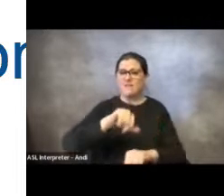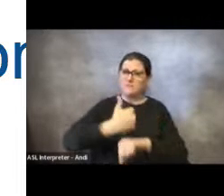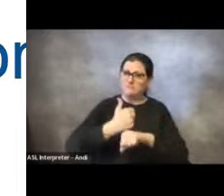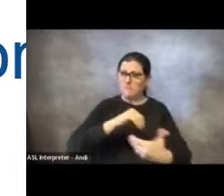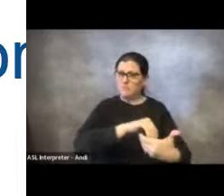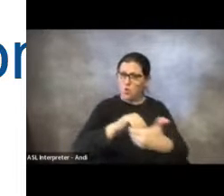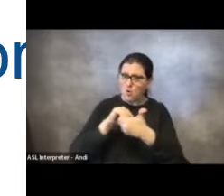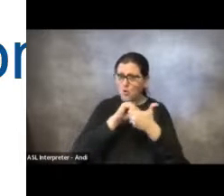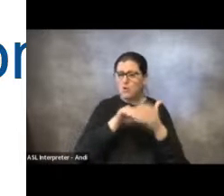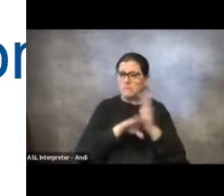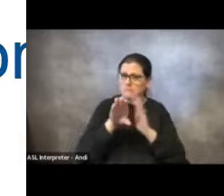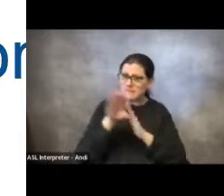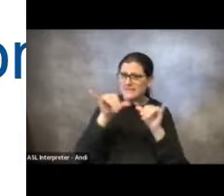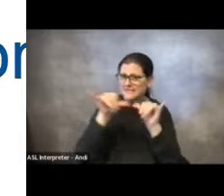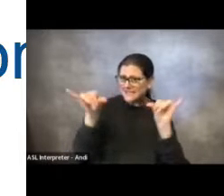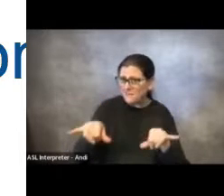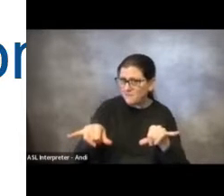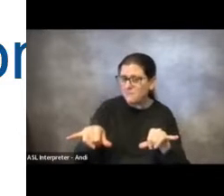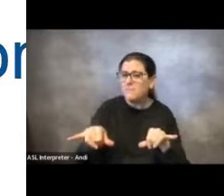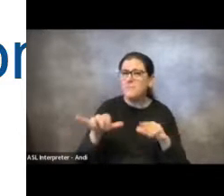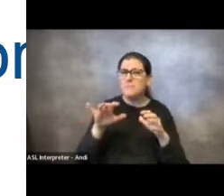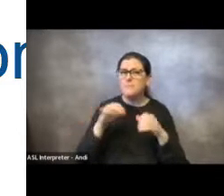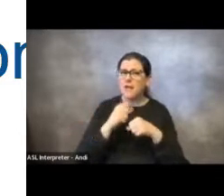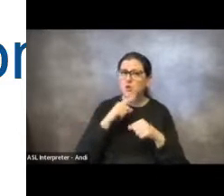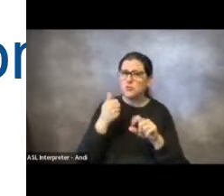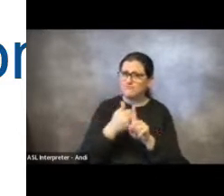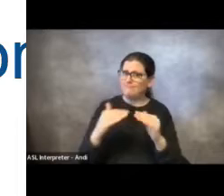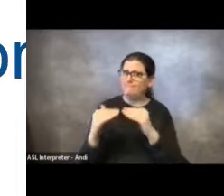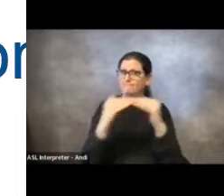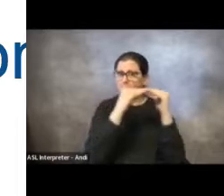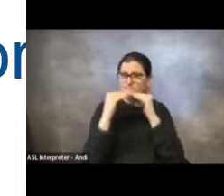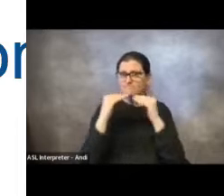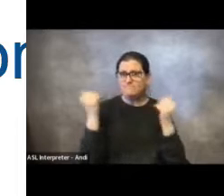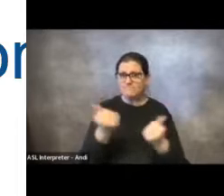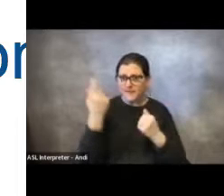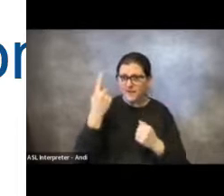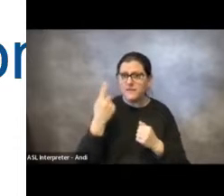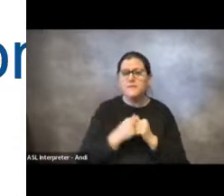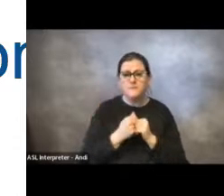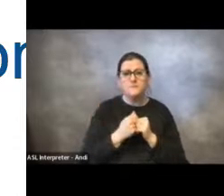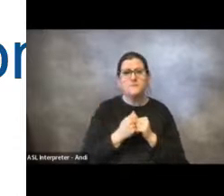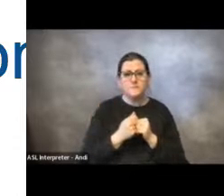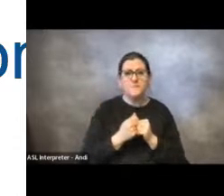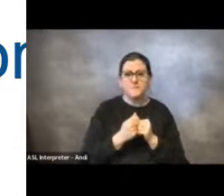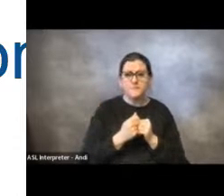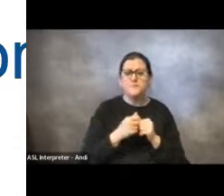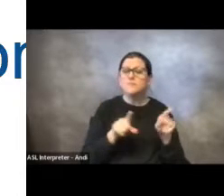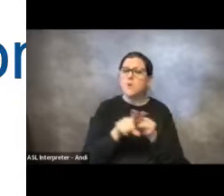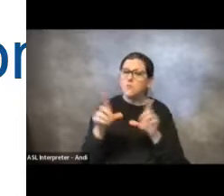building systems, how can we make sure that's equitable for everyone in our community, we also encourage states